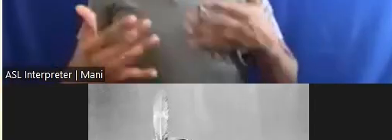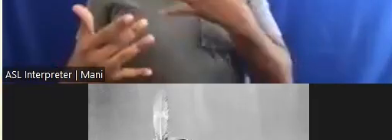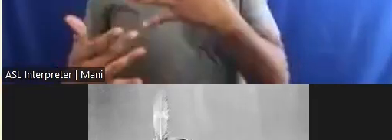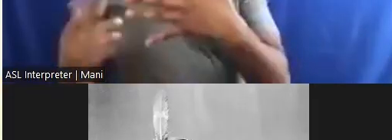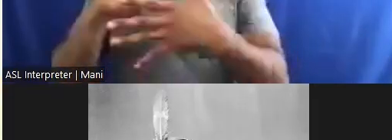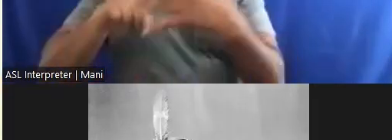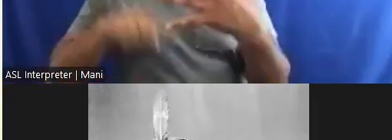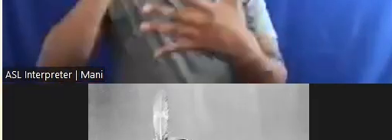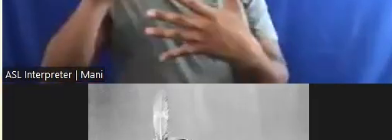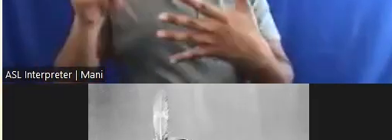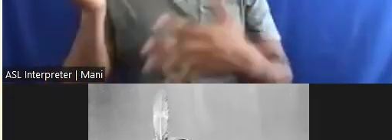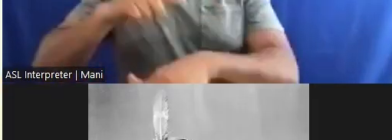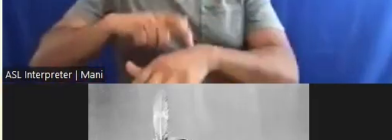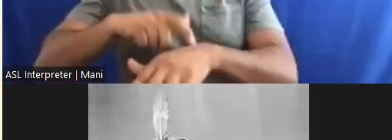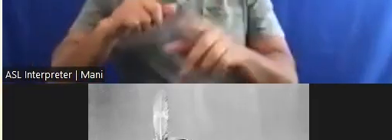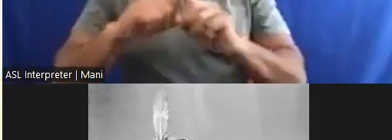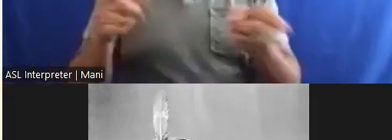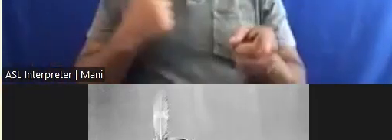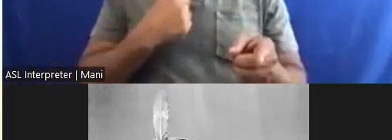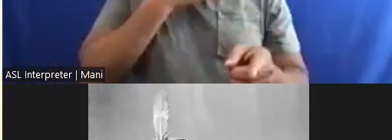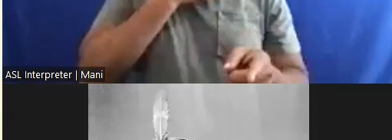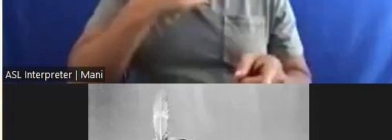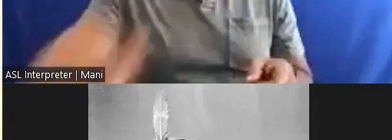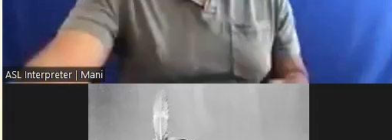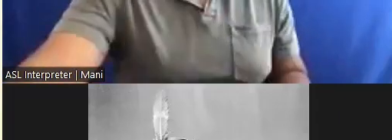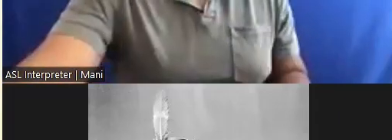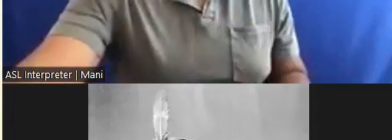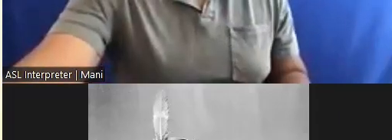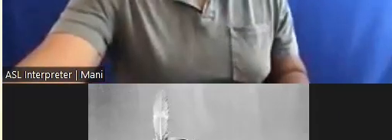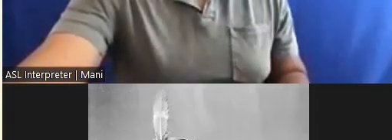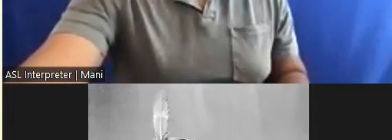but I'm really, Shannon to better understand,